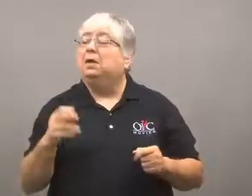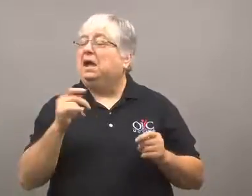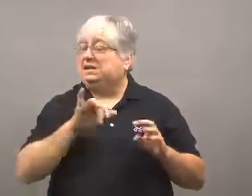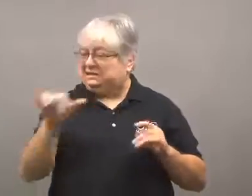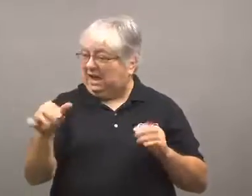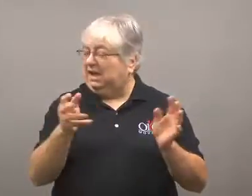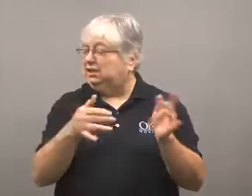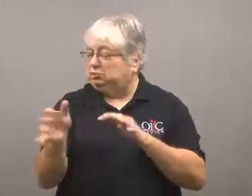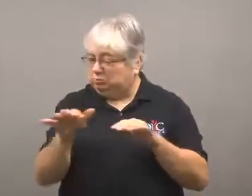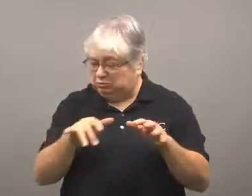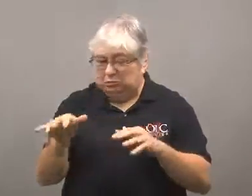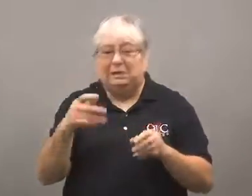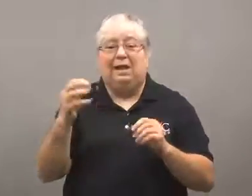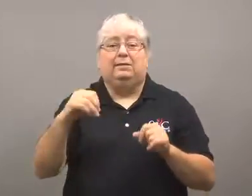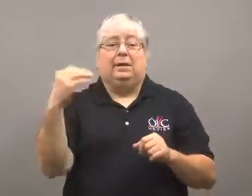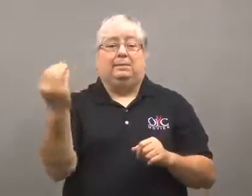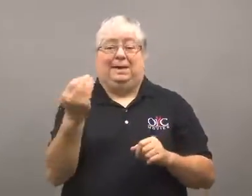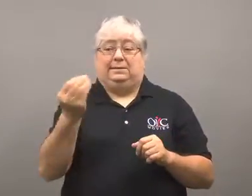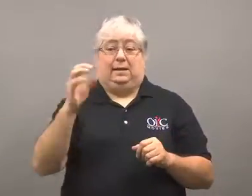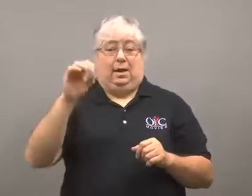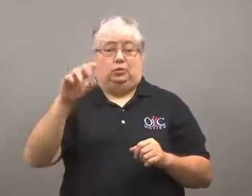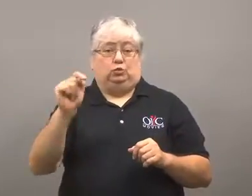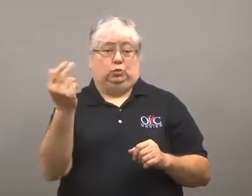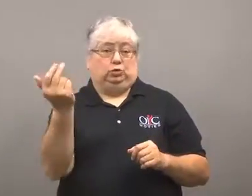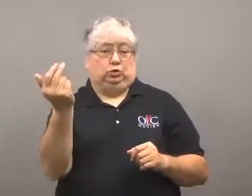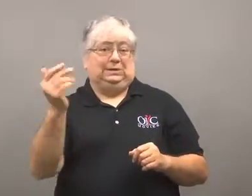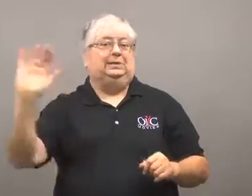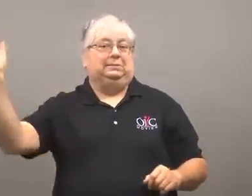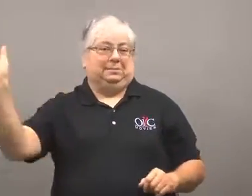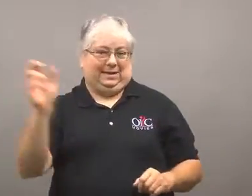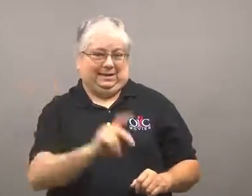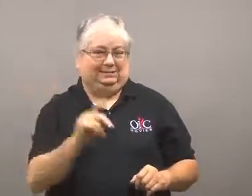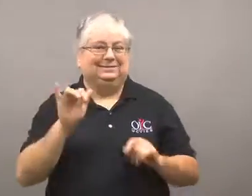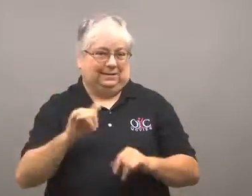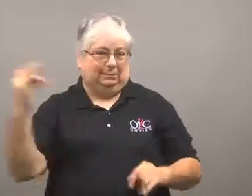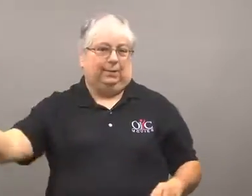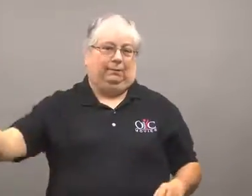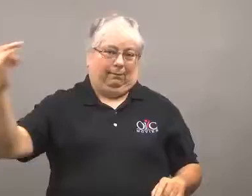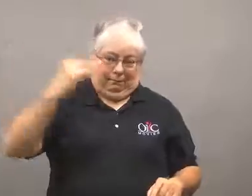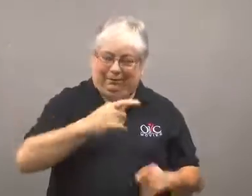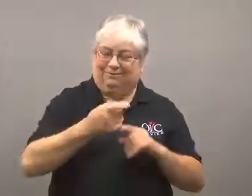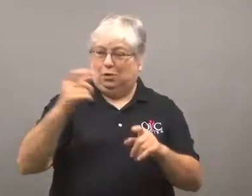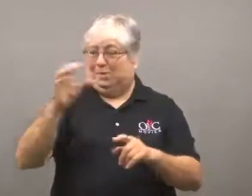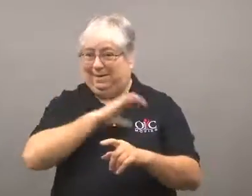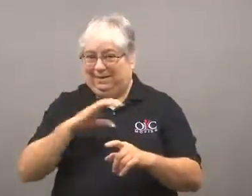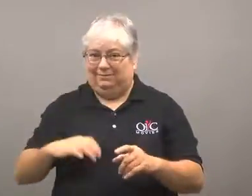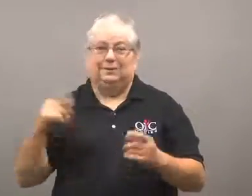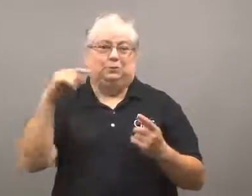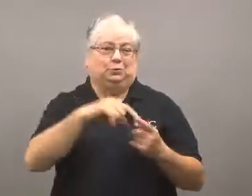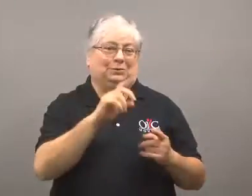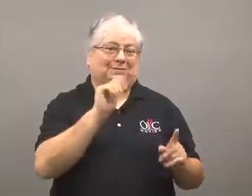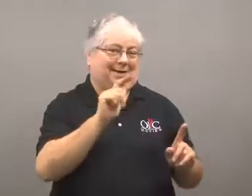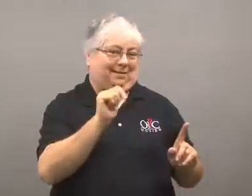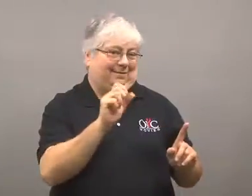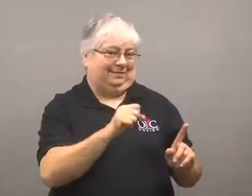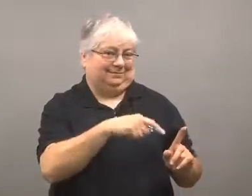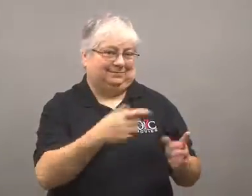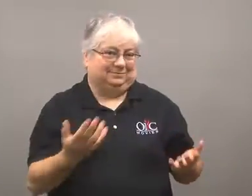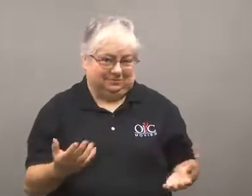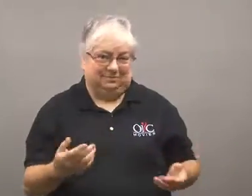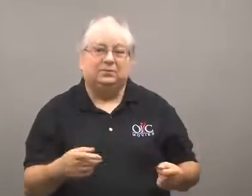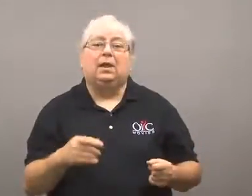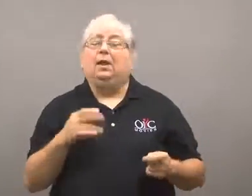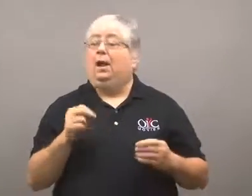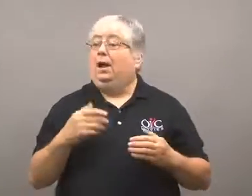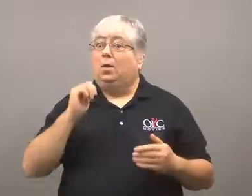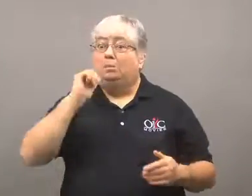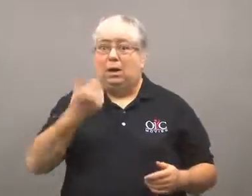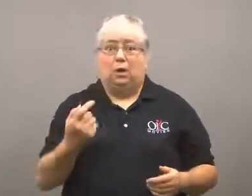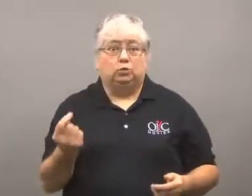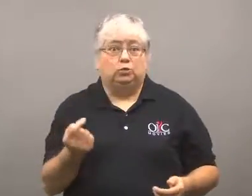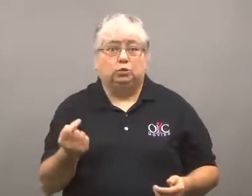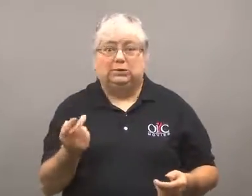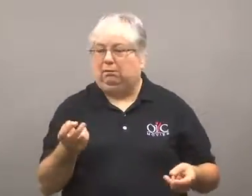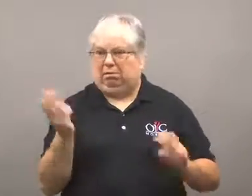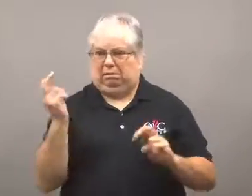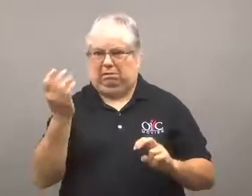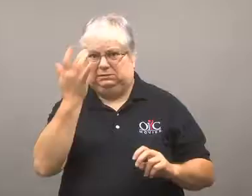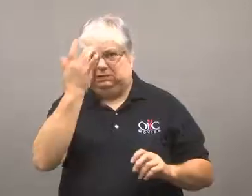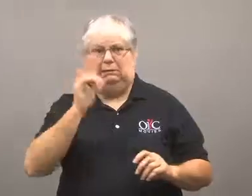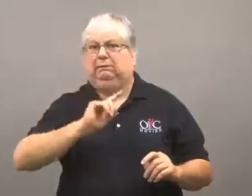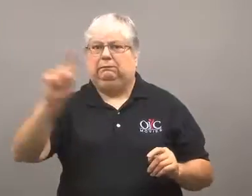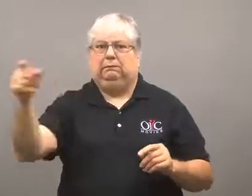She used the same airline to fly back to Dallas on Monday after her visit.